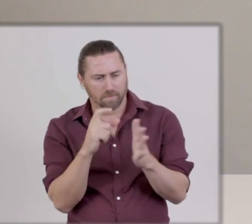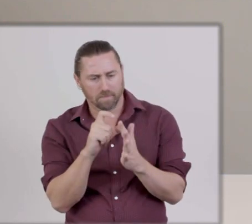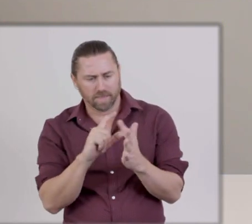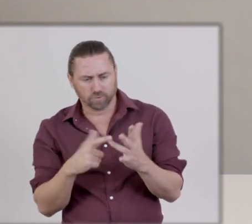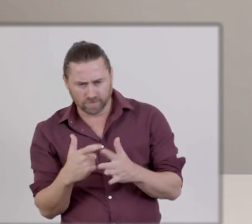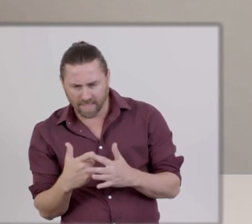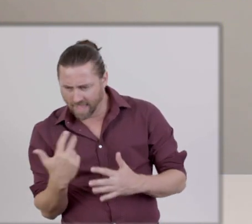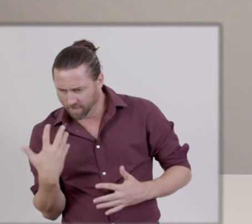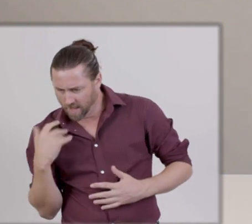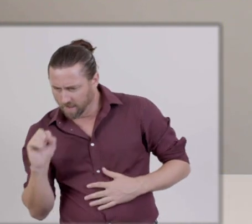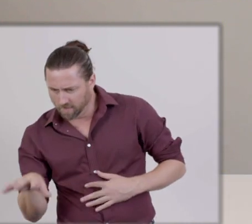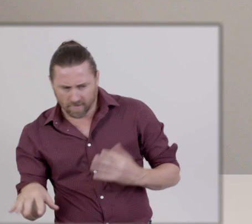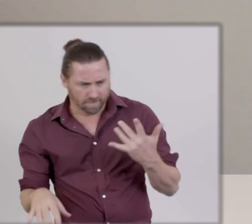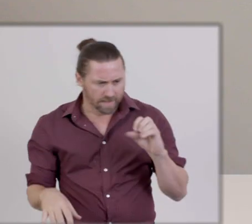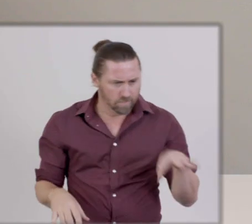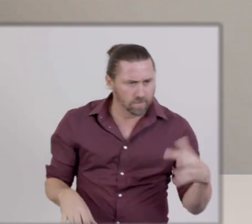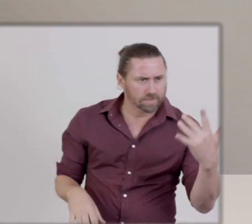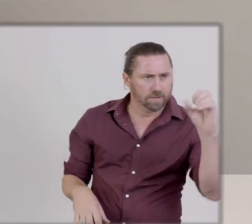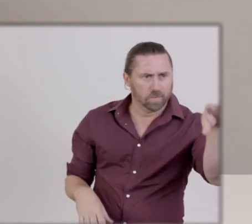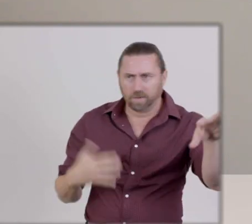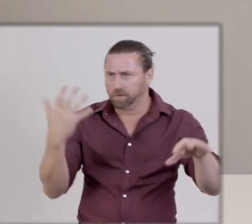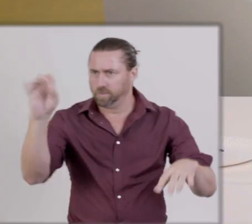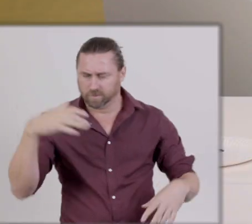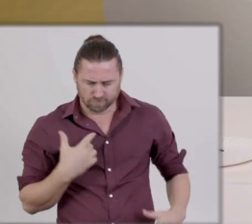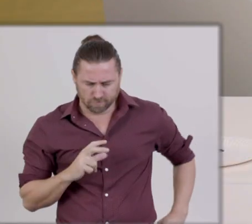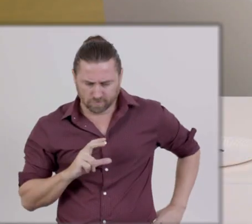How many sheep will be in each paddock?